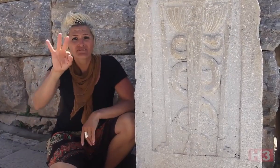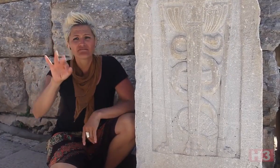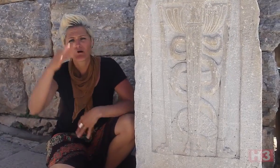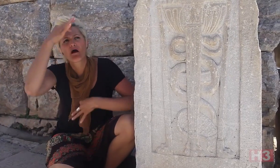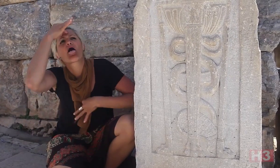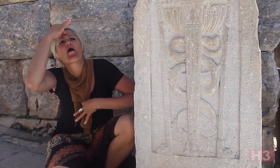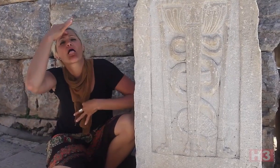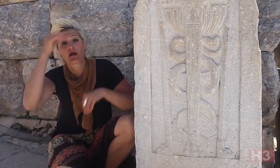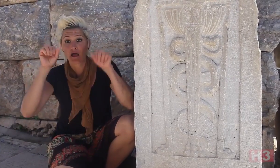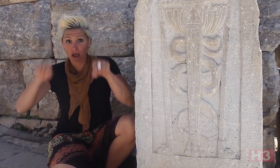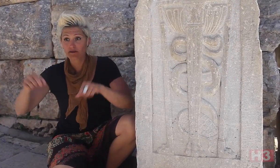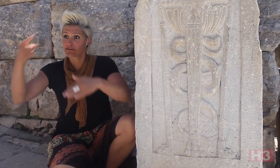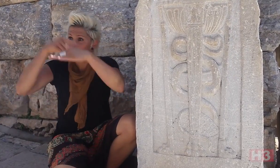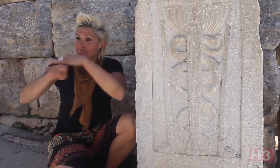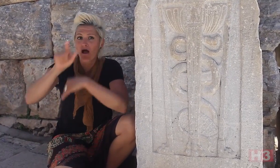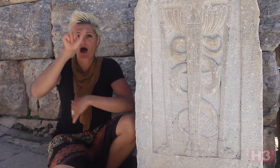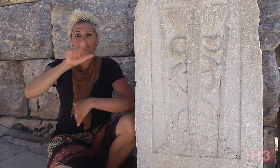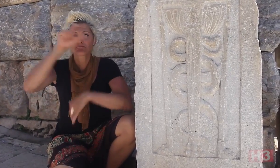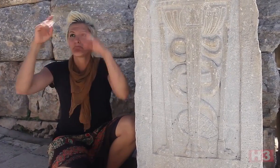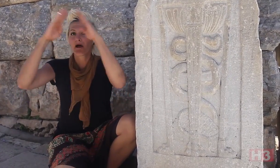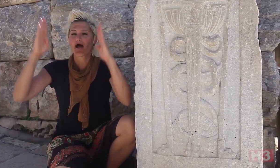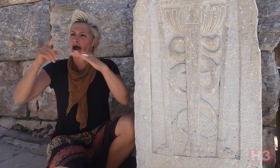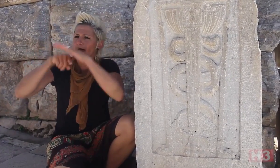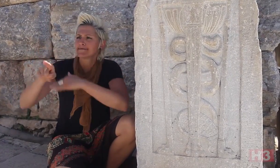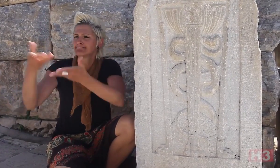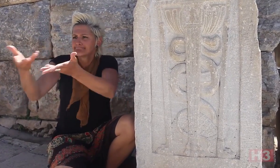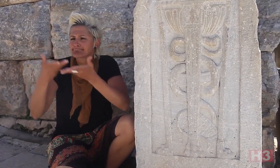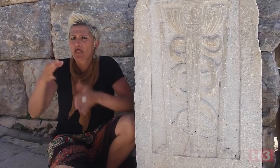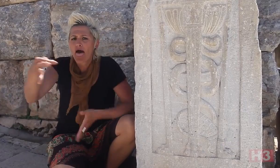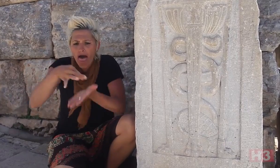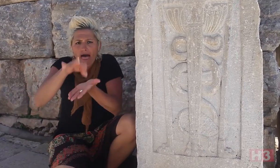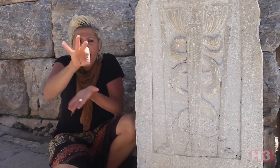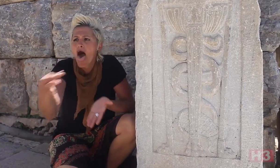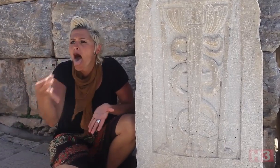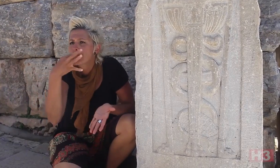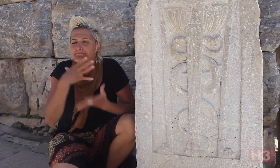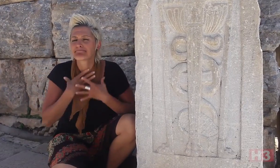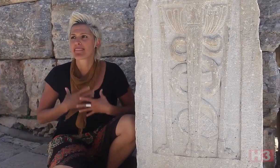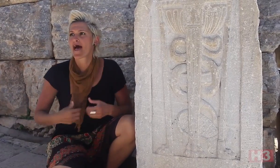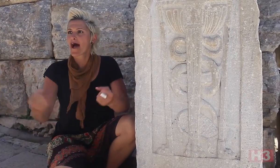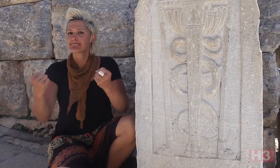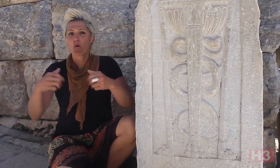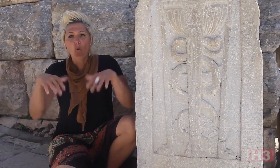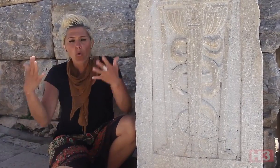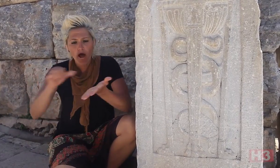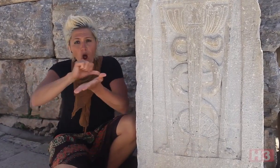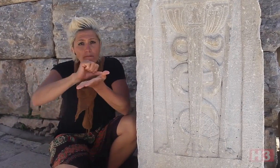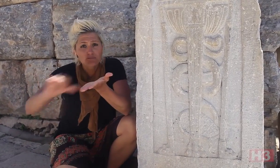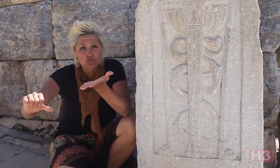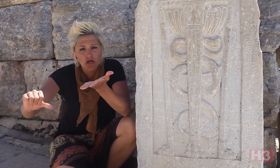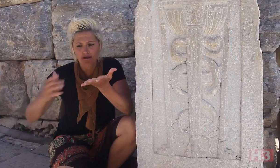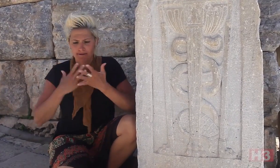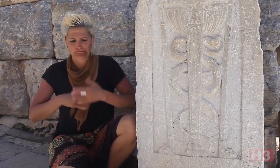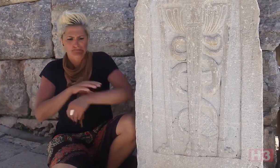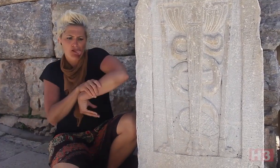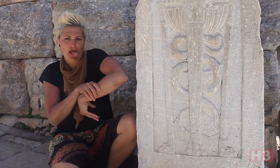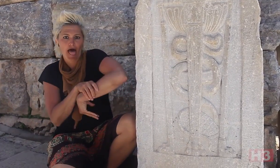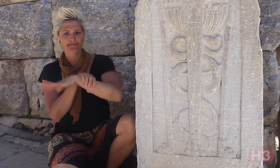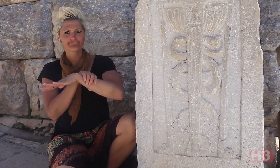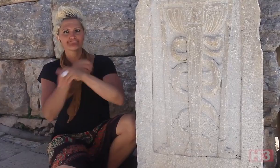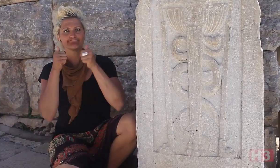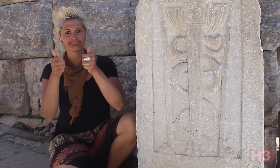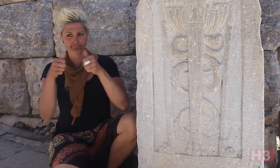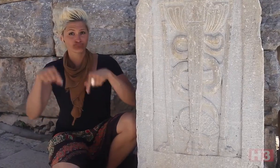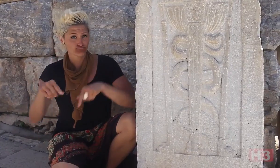If one became ill, they could come to the hospitals and get some medicine for recovery or undergo operations to improve their conditions.